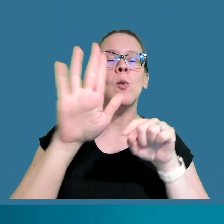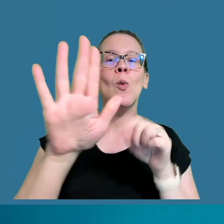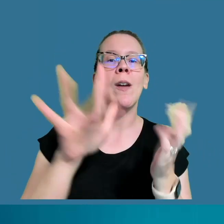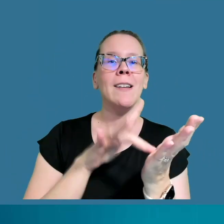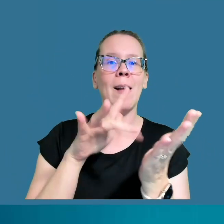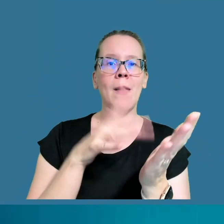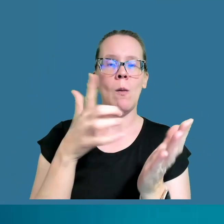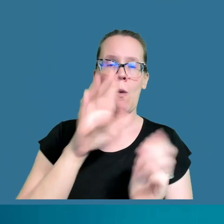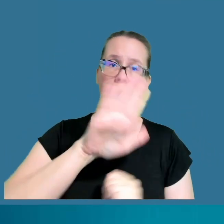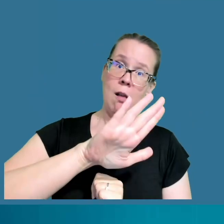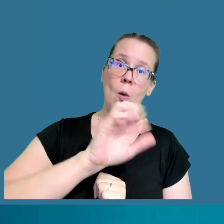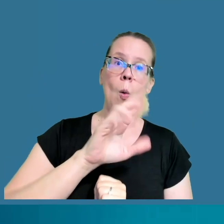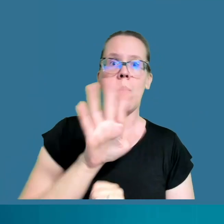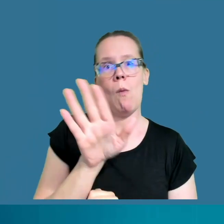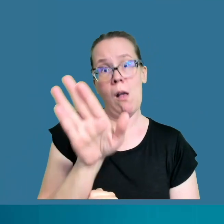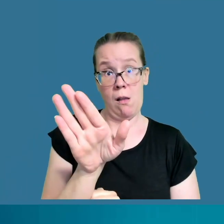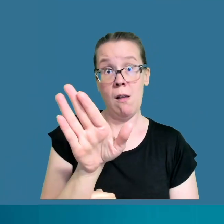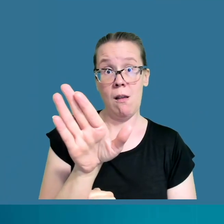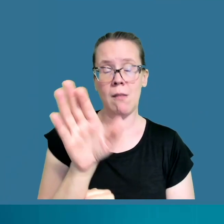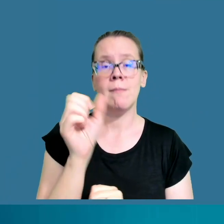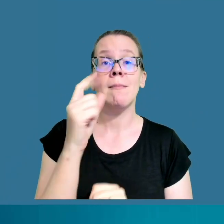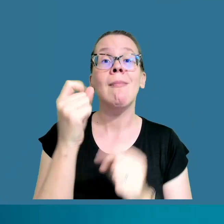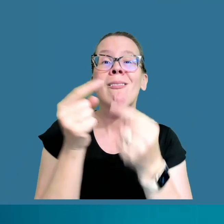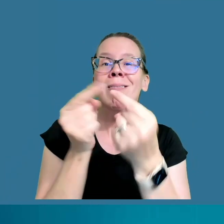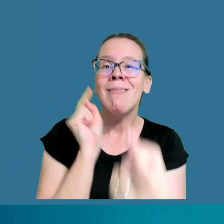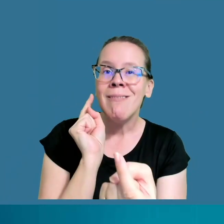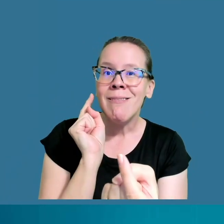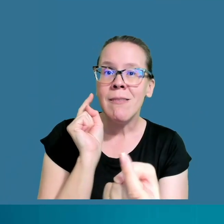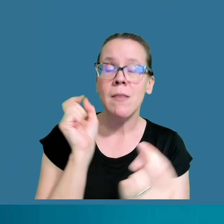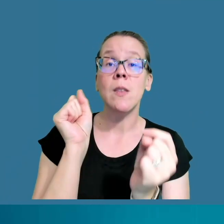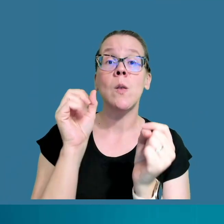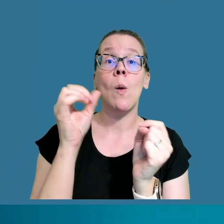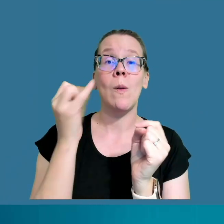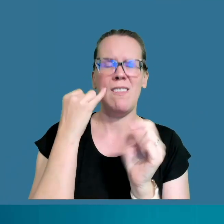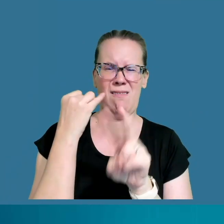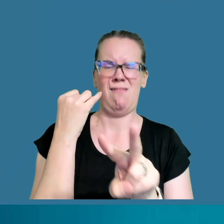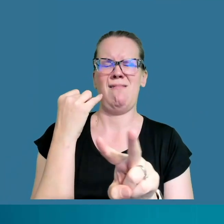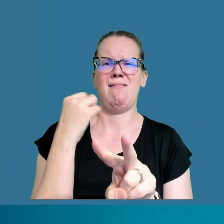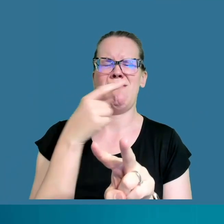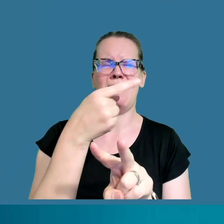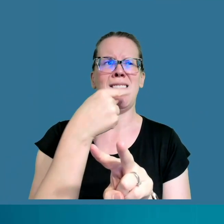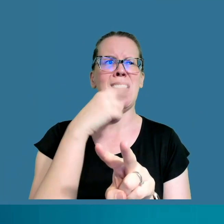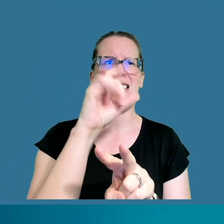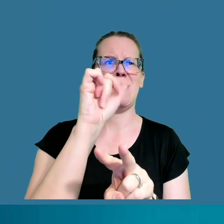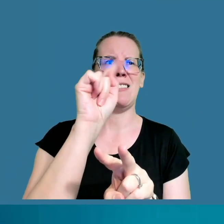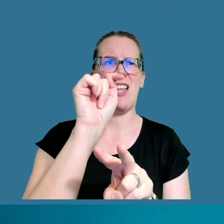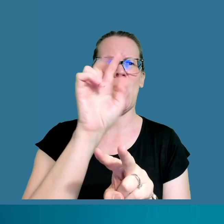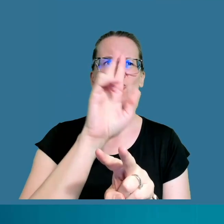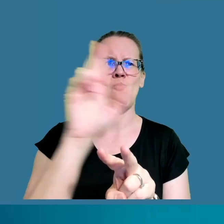You can, uh, create a a tablet that's tilted to the left or tilted to the right. Um... but